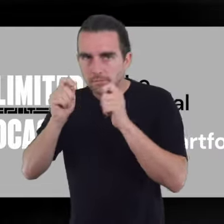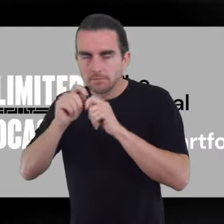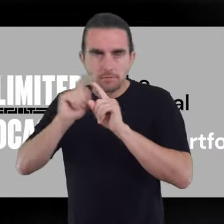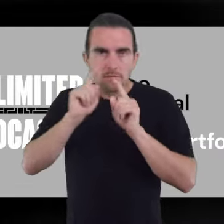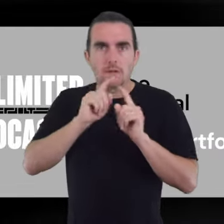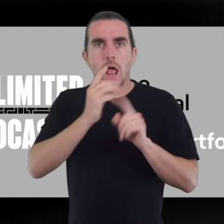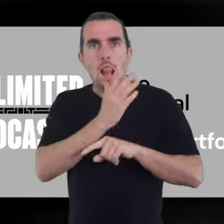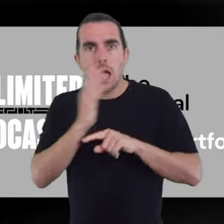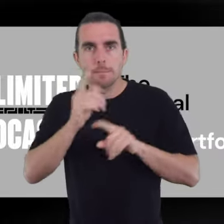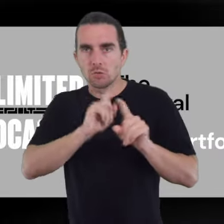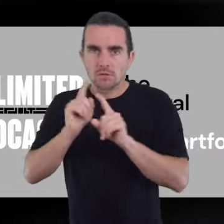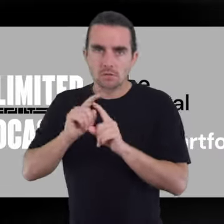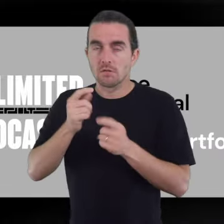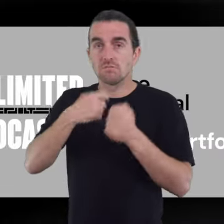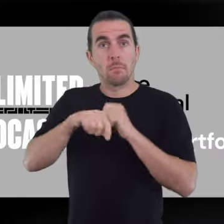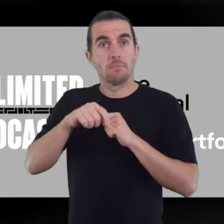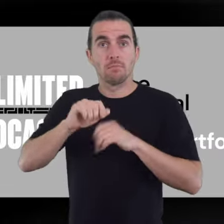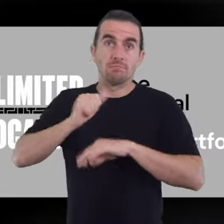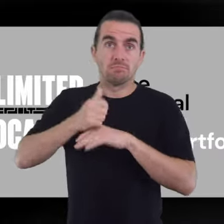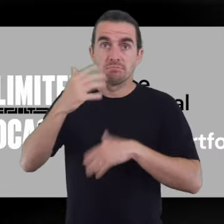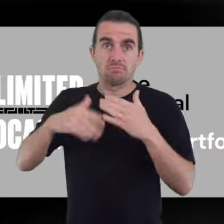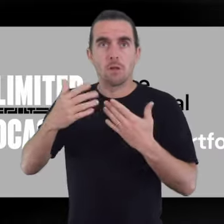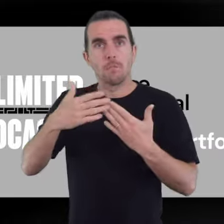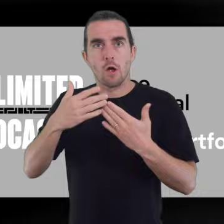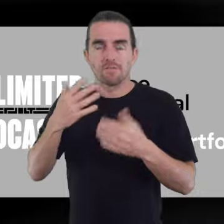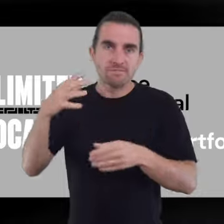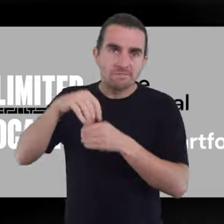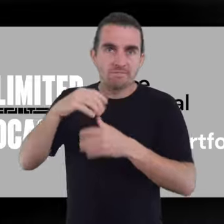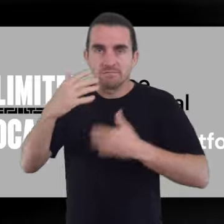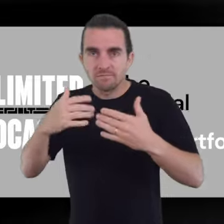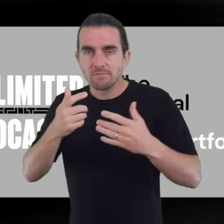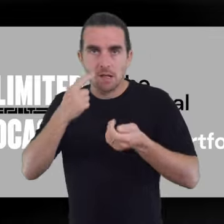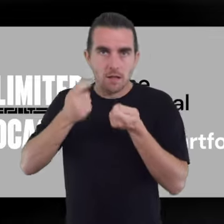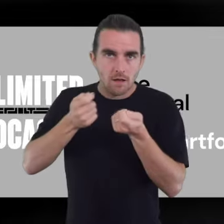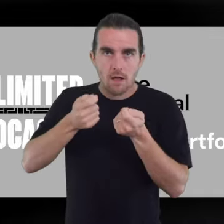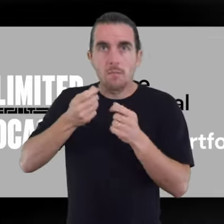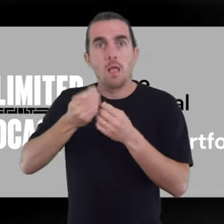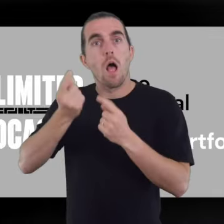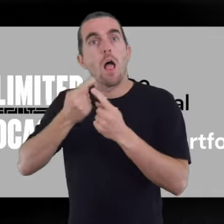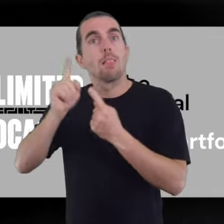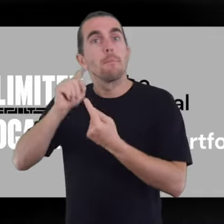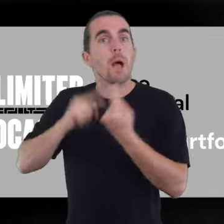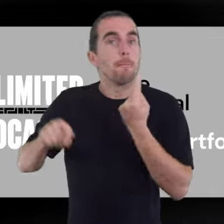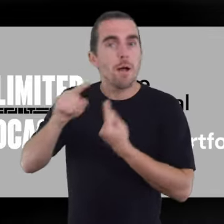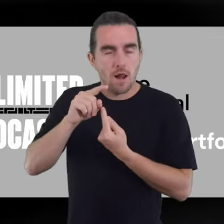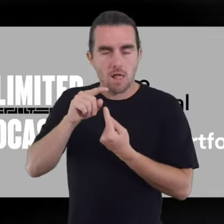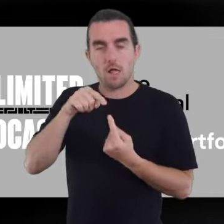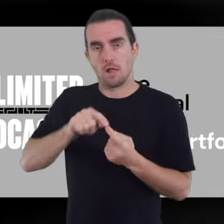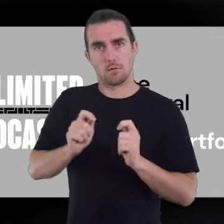and how that could be integrated into a practice that was more participatory, or that facilitated zine-making with other people. And zines are great,